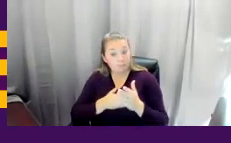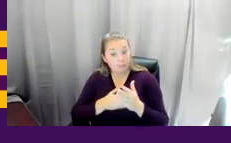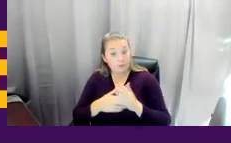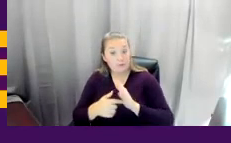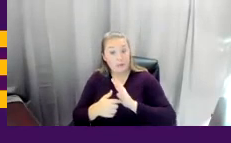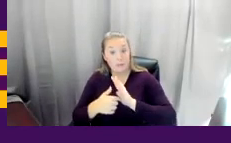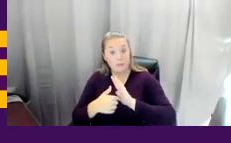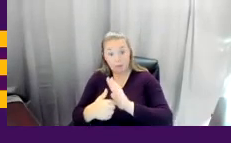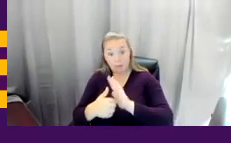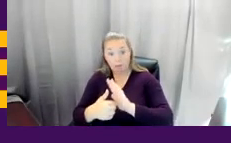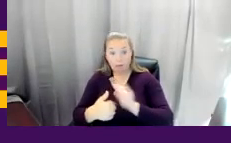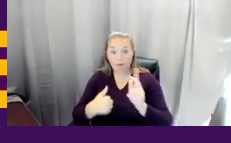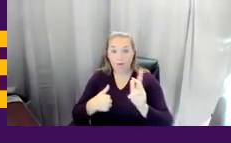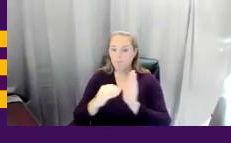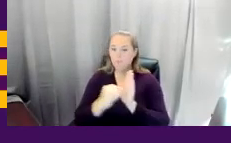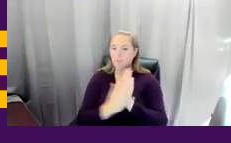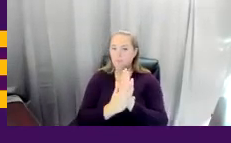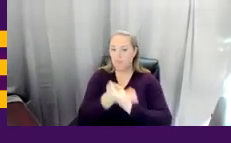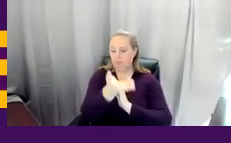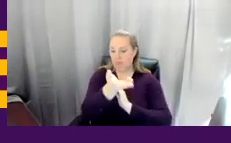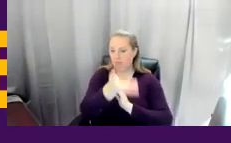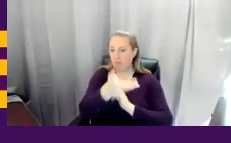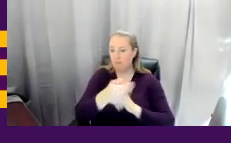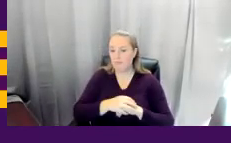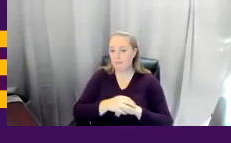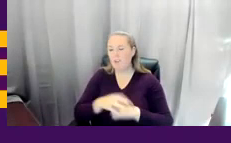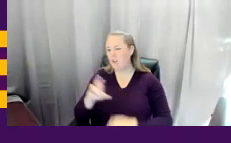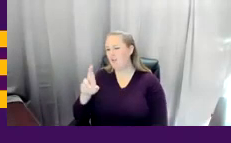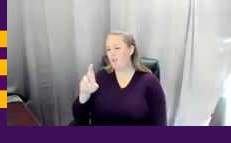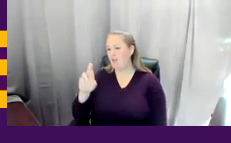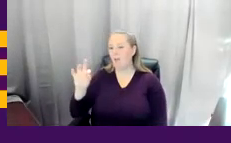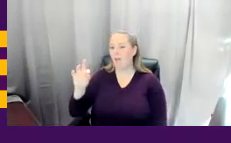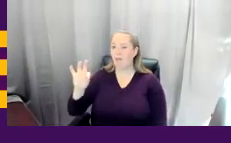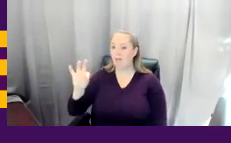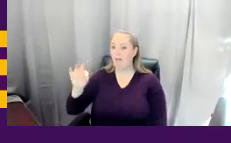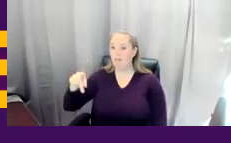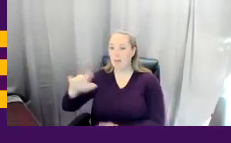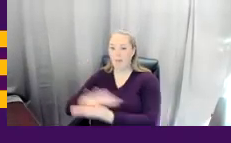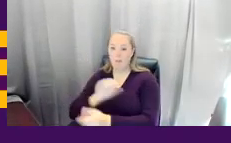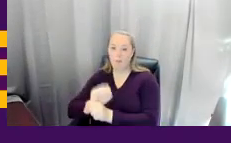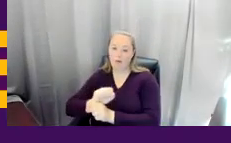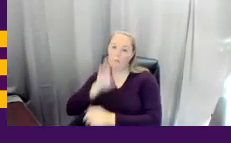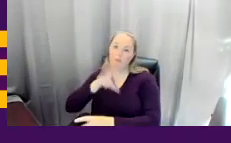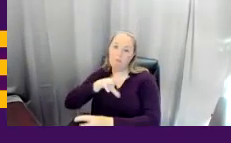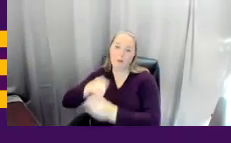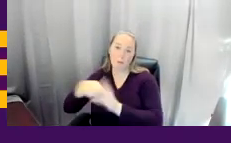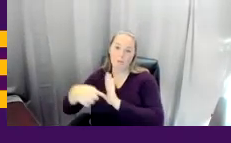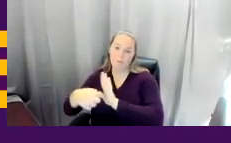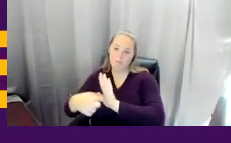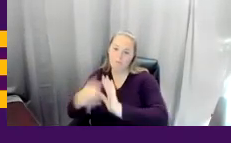COMMUNITY, OR A COMMUNITY THAT FALLS UNDER THE CATEGORY . THERE ARE SOME EXAMPLE COMMUNITIES HERE